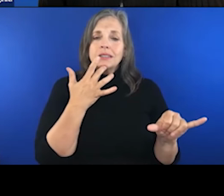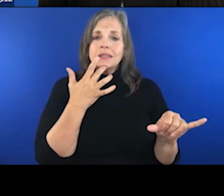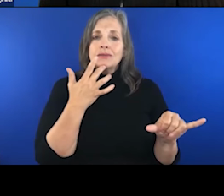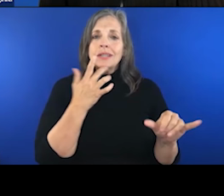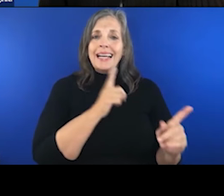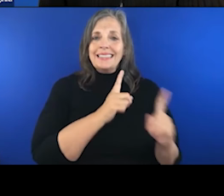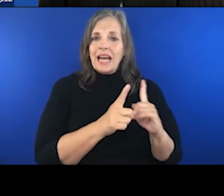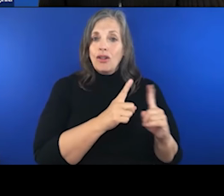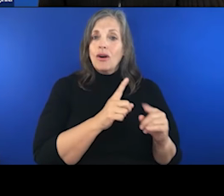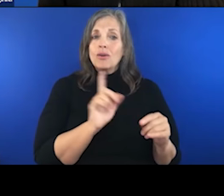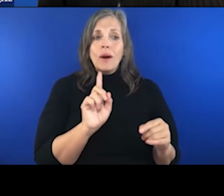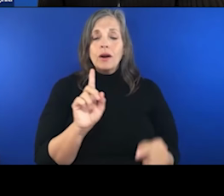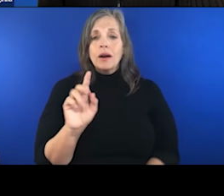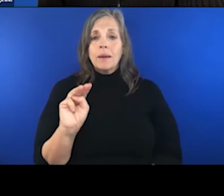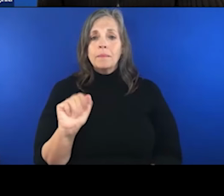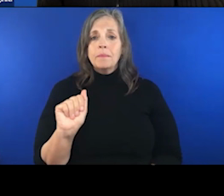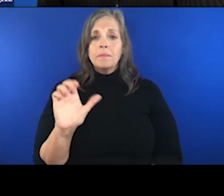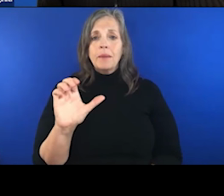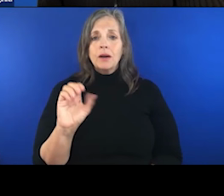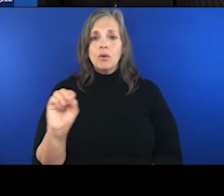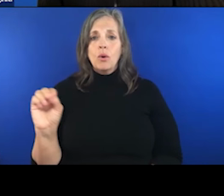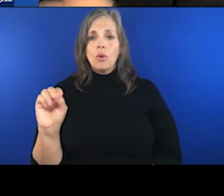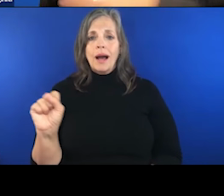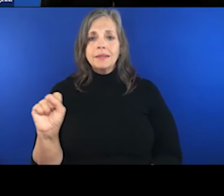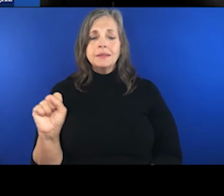so you can go there you can you can go to the accessibility tab and you can literally